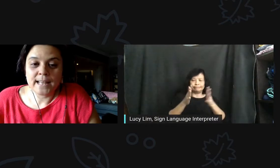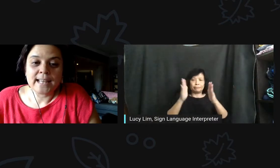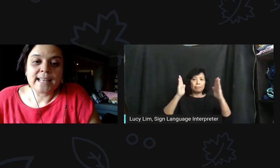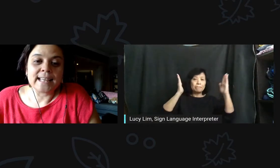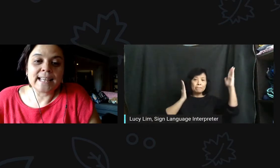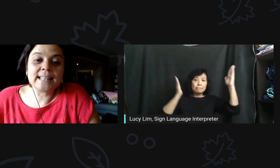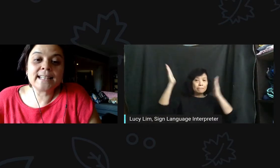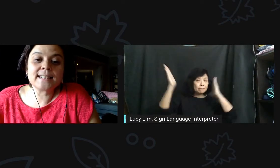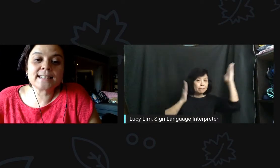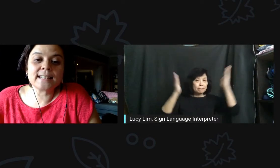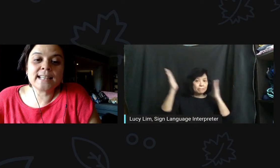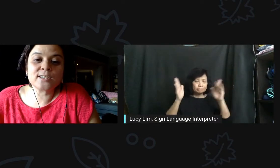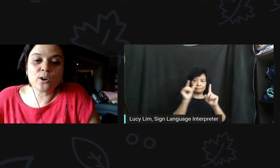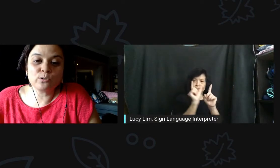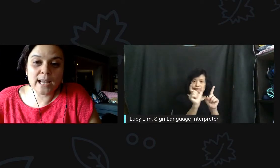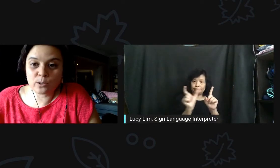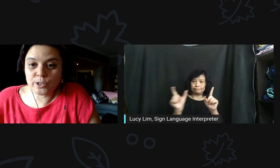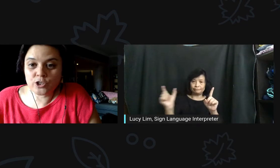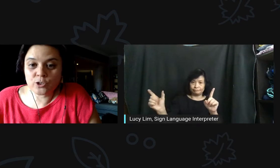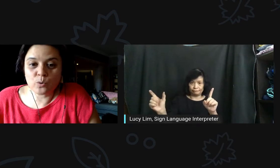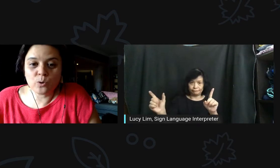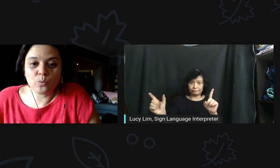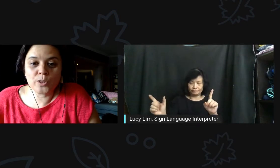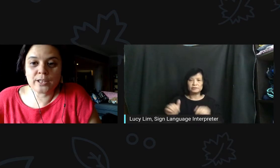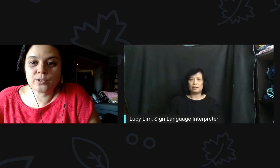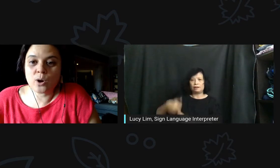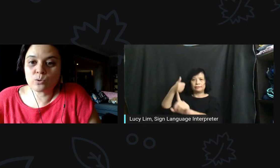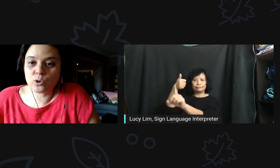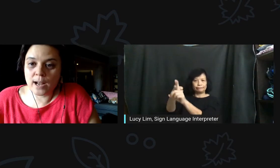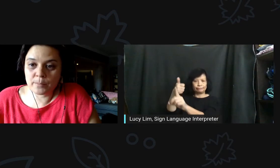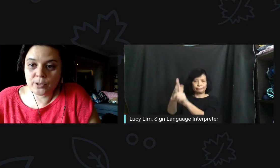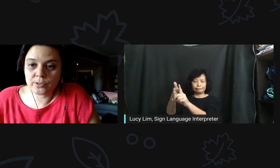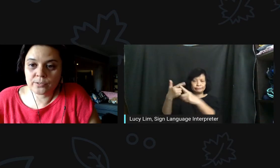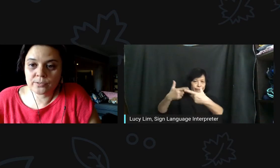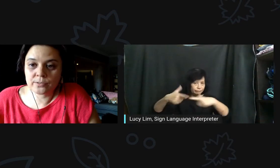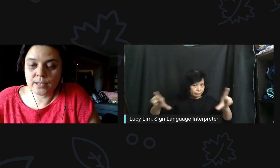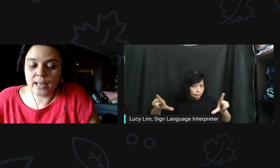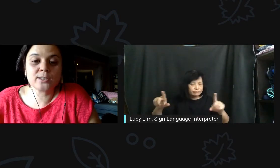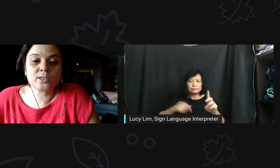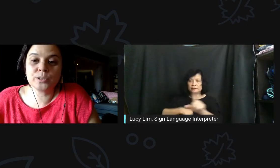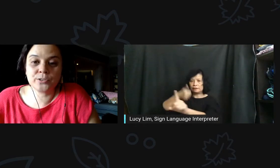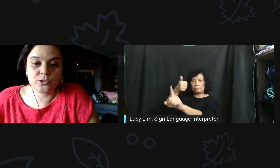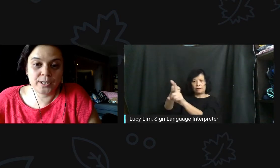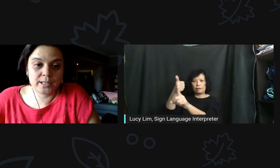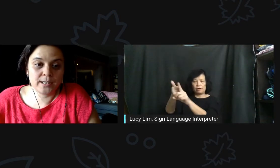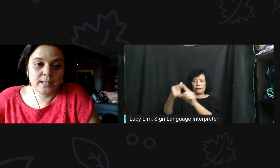It is its own language with its own grammar and its own history.